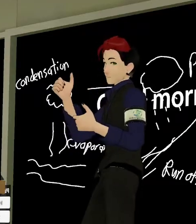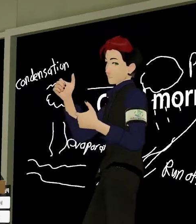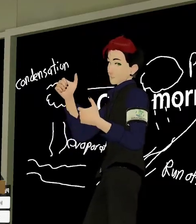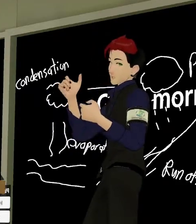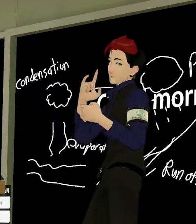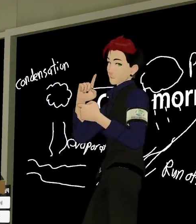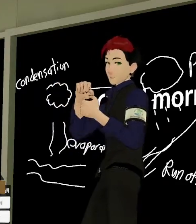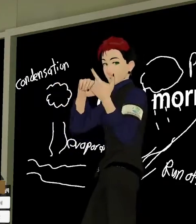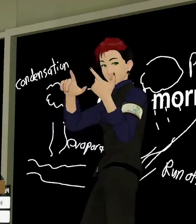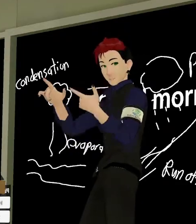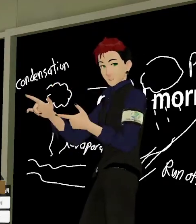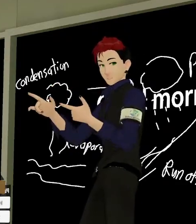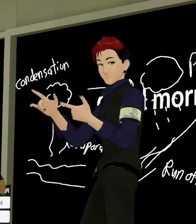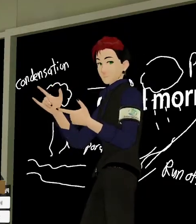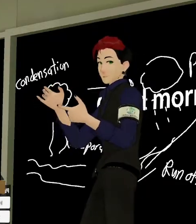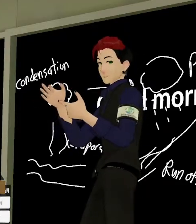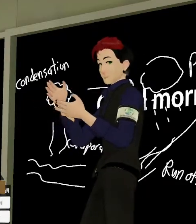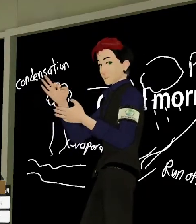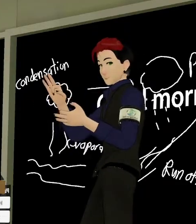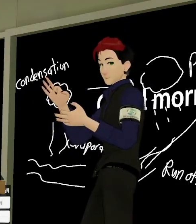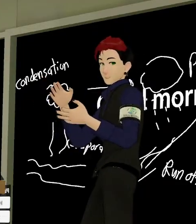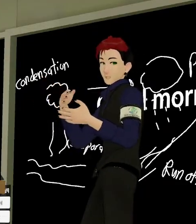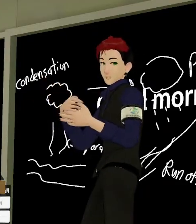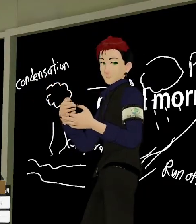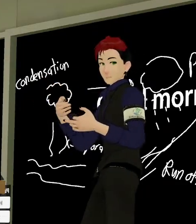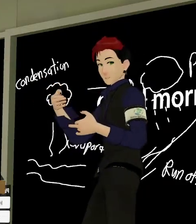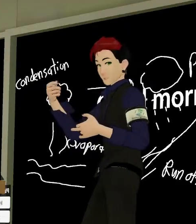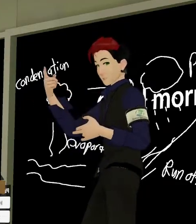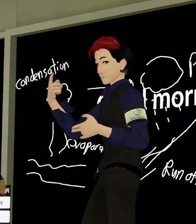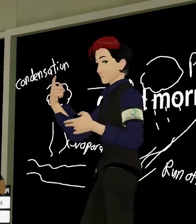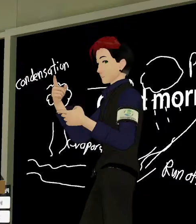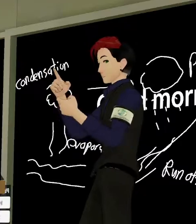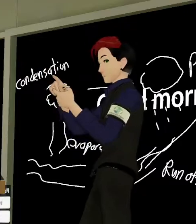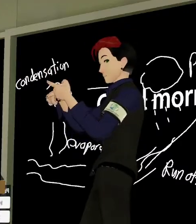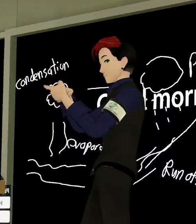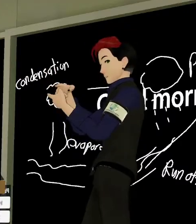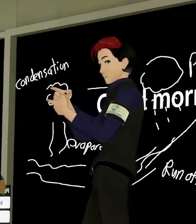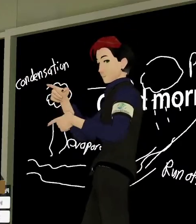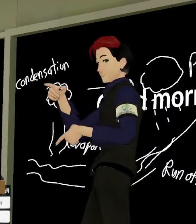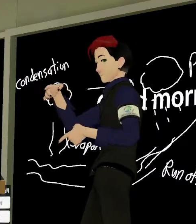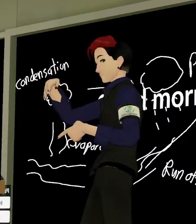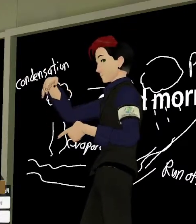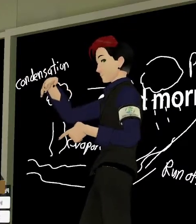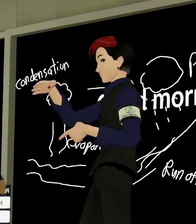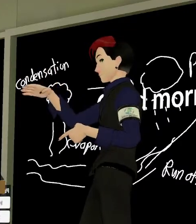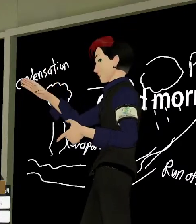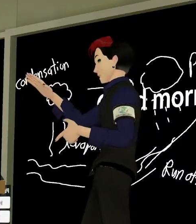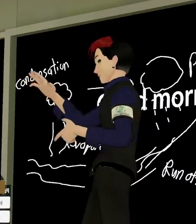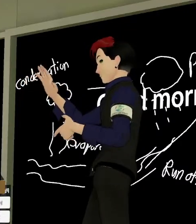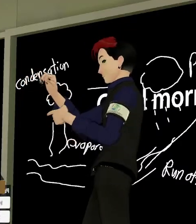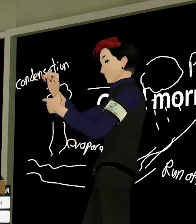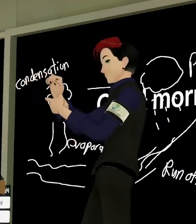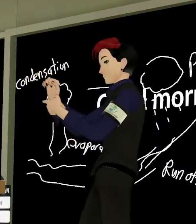and not really all of it there's a little bit that I've taken off and for pure uh